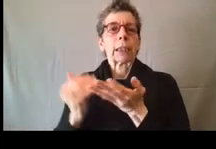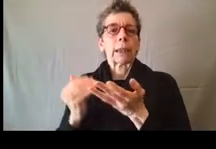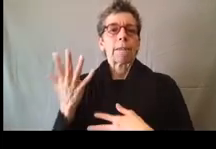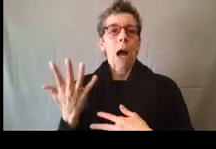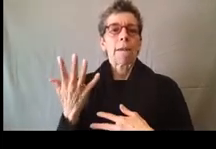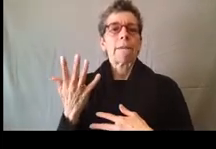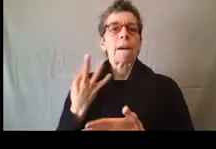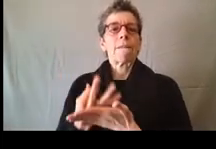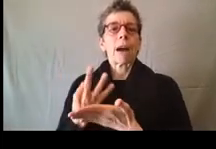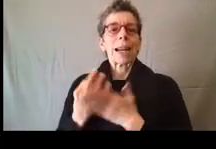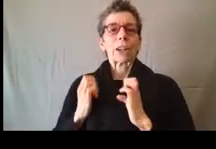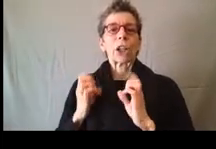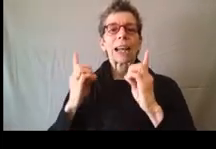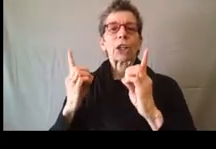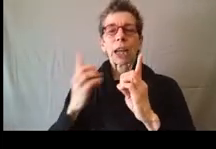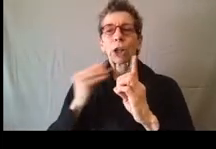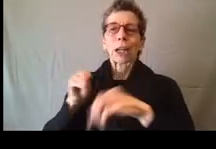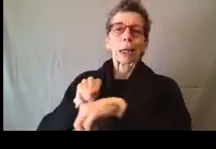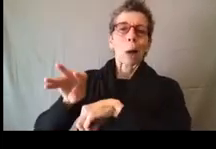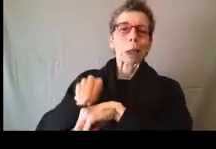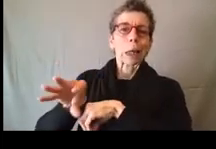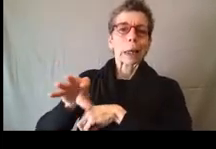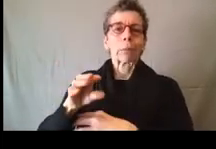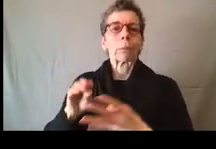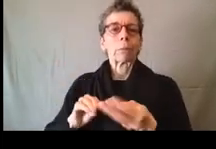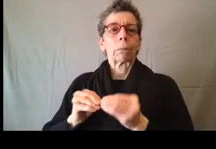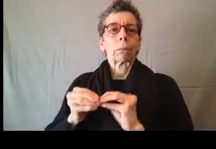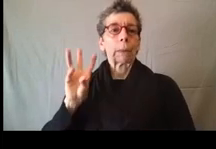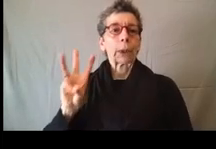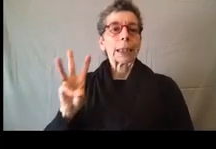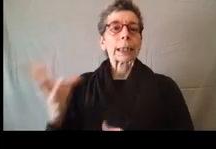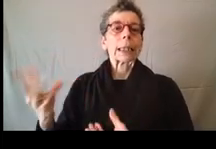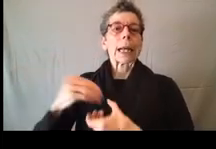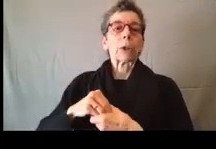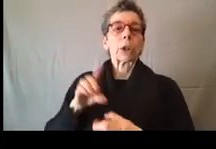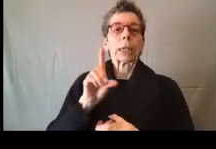financial education and counseling. The sixth, inclusion and disability relations group.